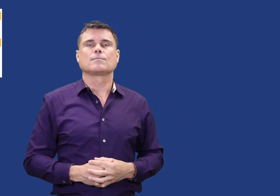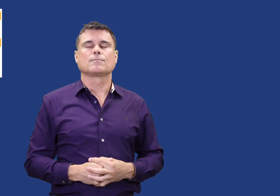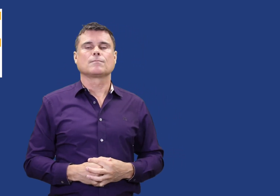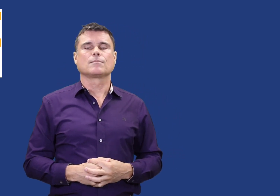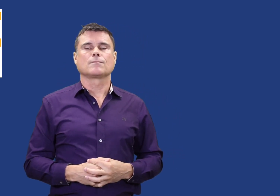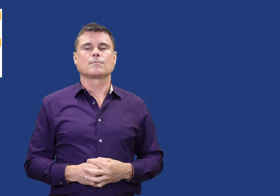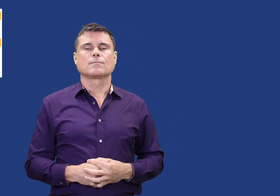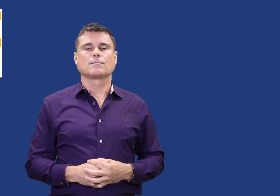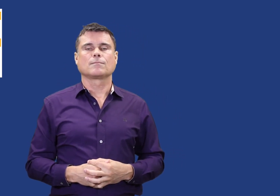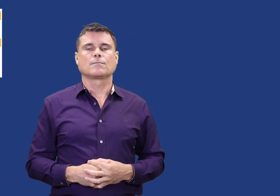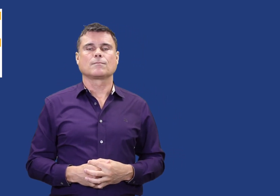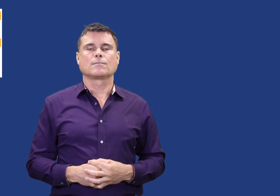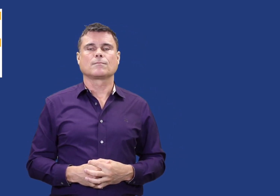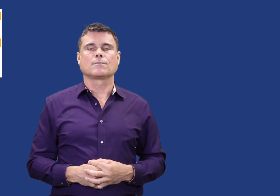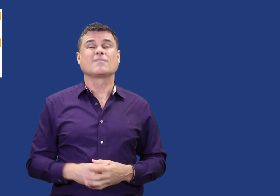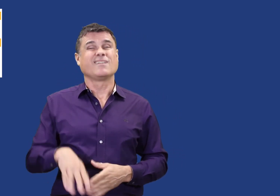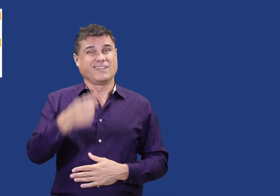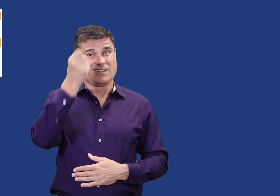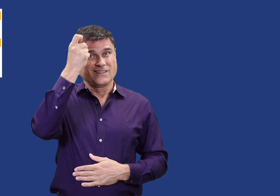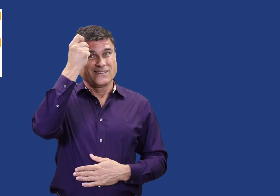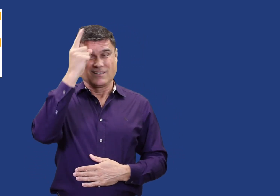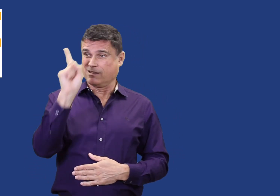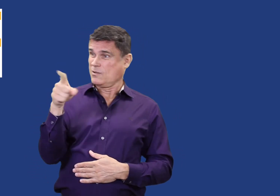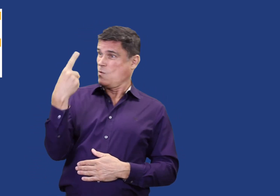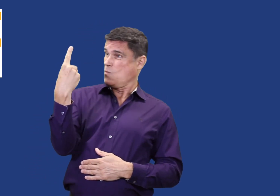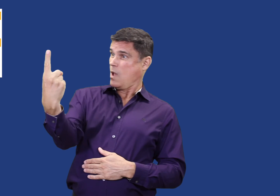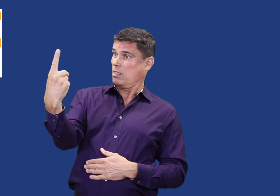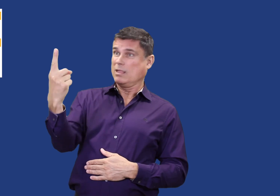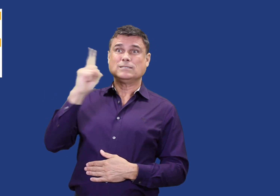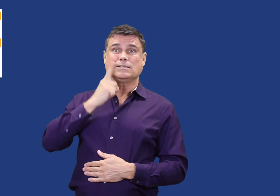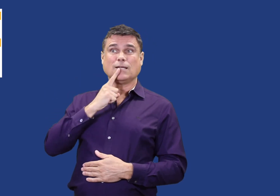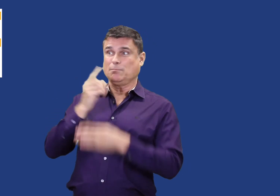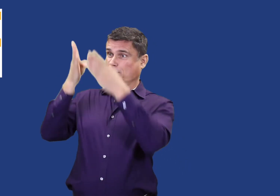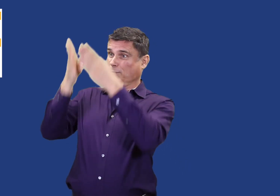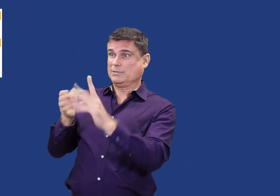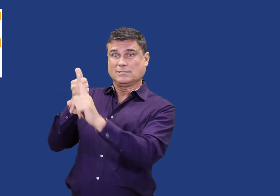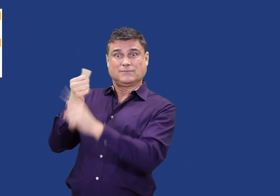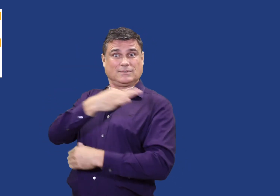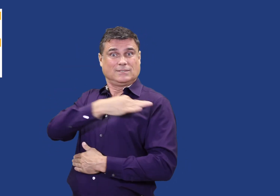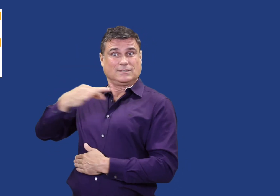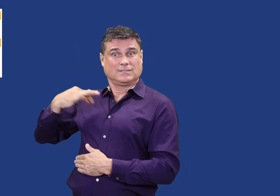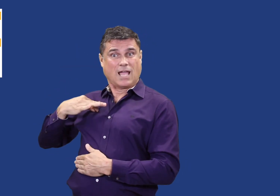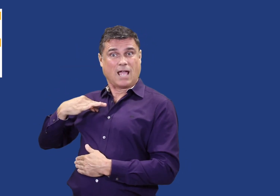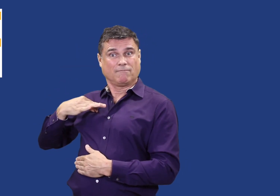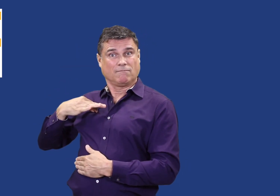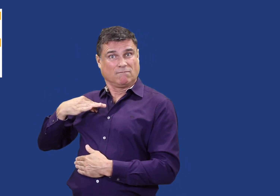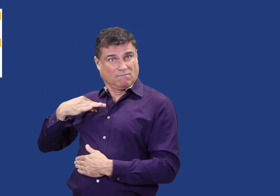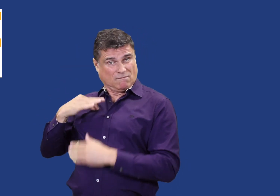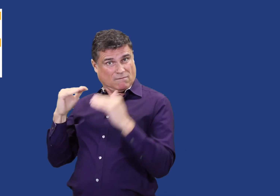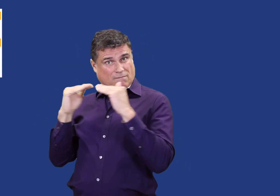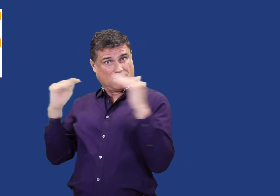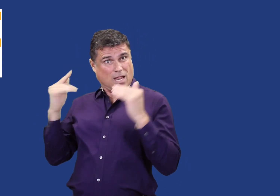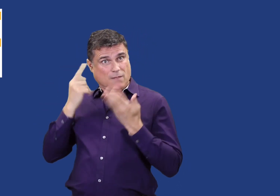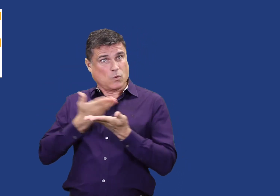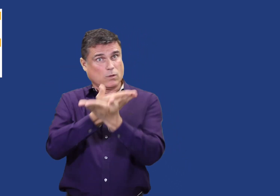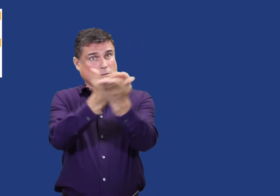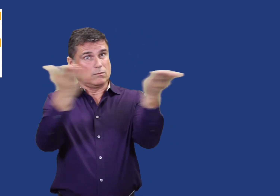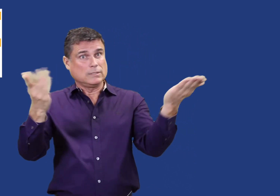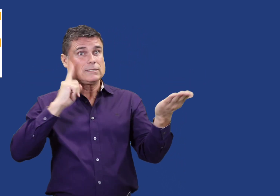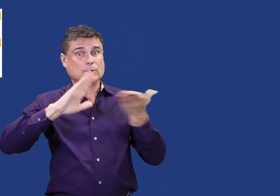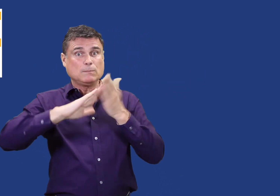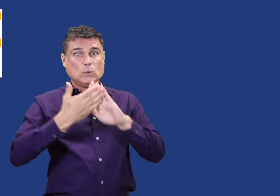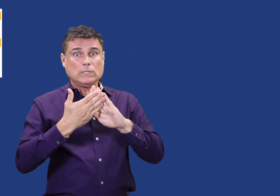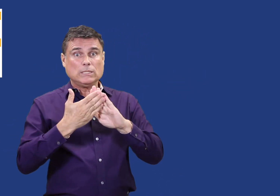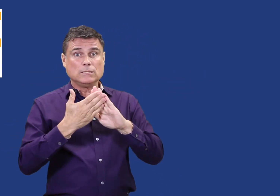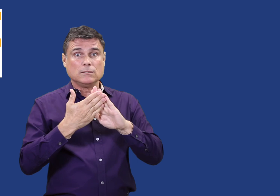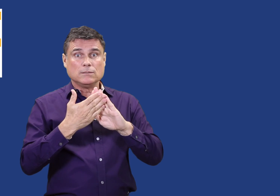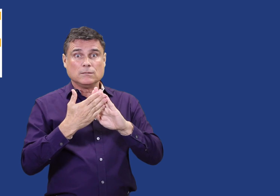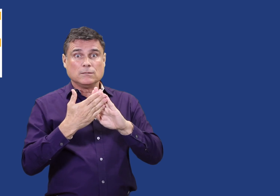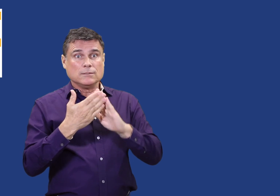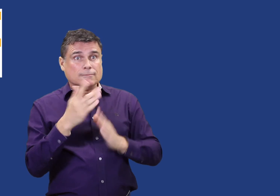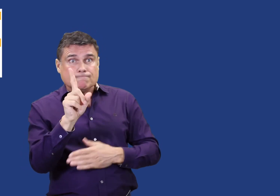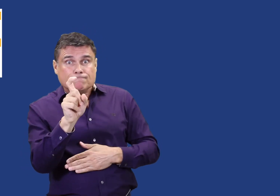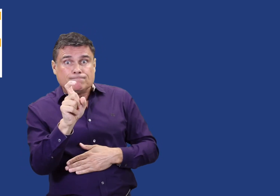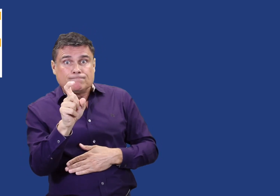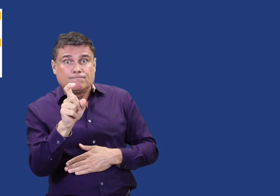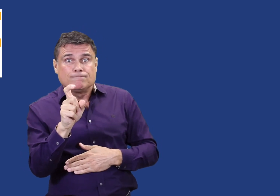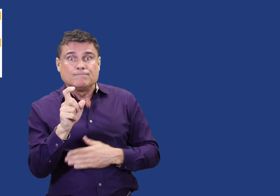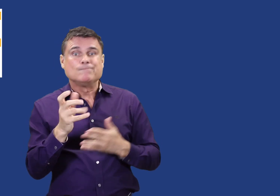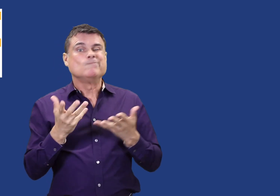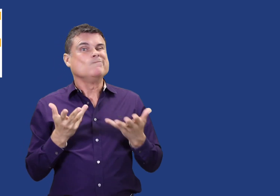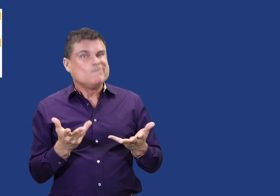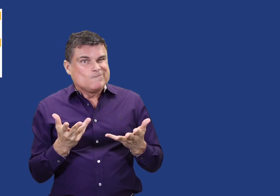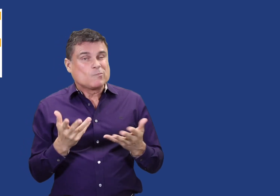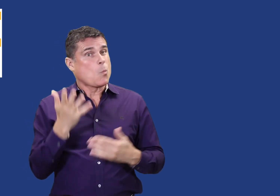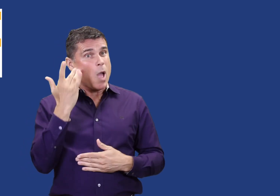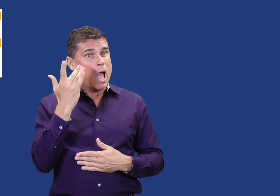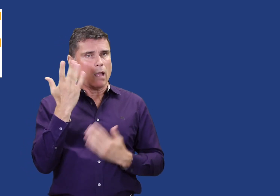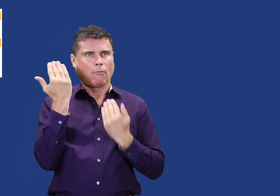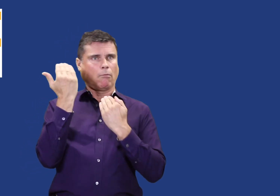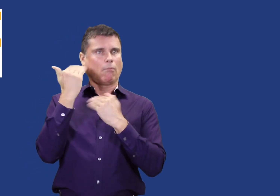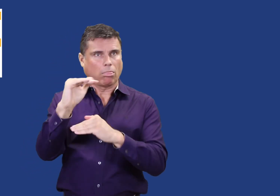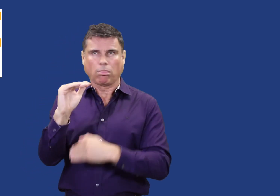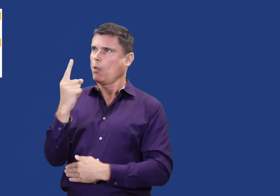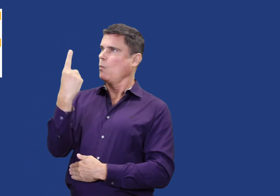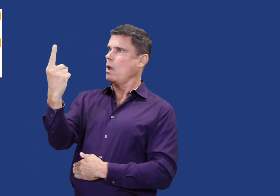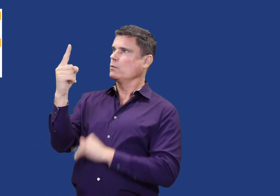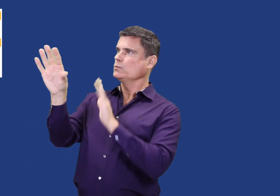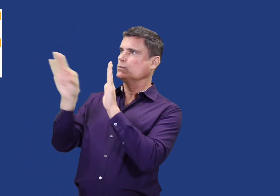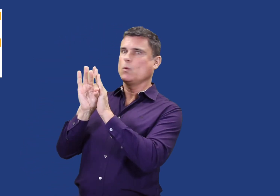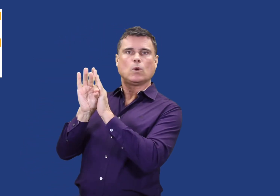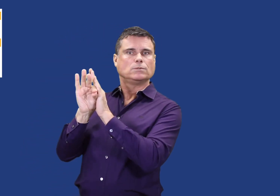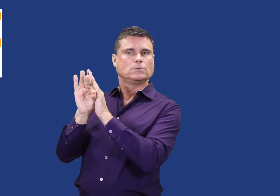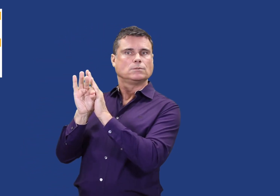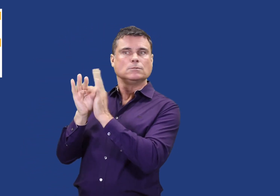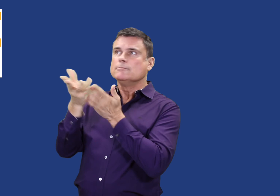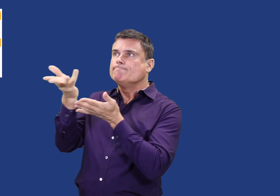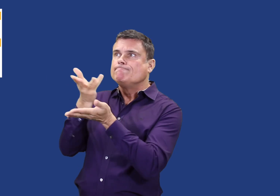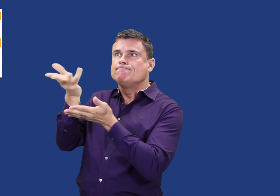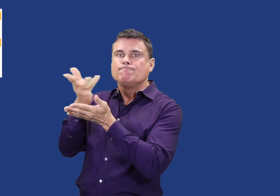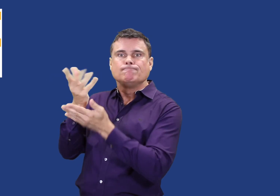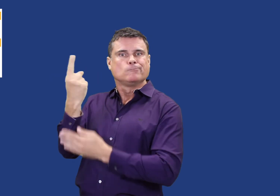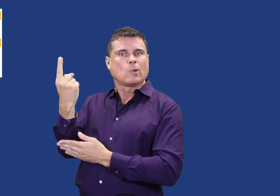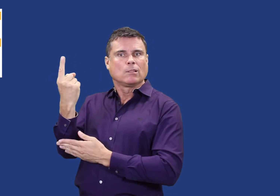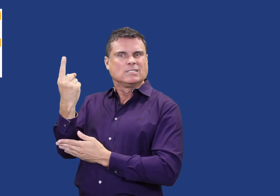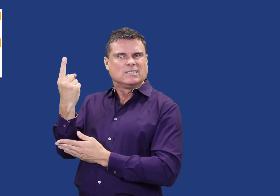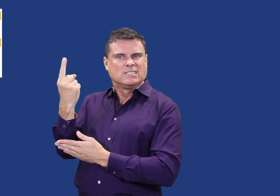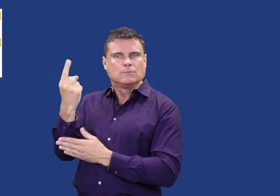HAVING ONLY ONE DEAF STAFF MEMBER WOULD NOT BE EQUITABLE FOR DEAF PATIENT AS IT DOES NOT PROVIDE OPTIONS.